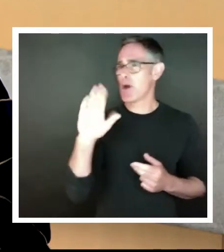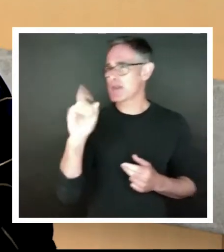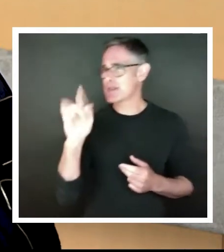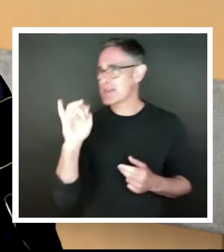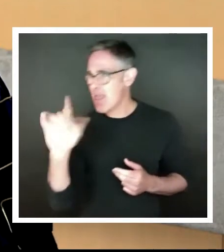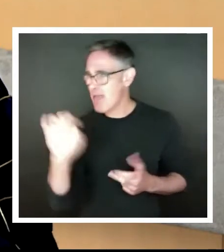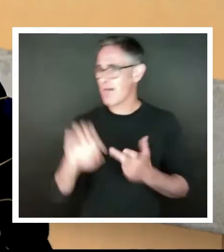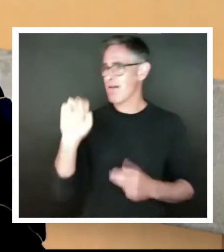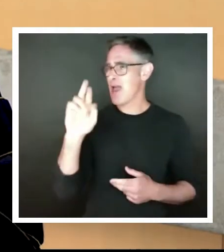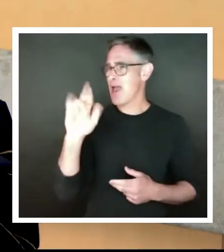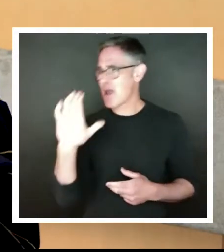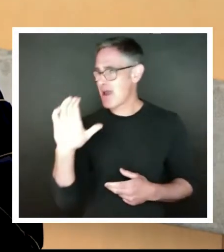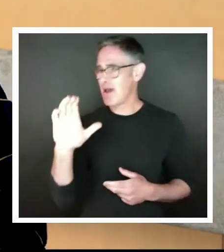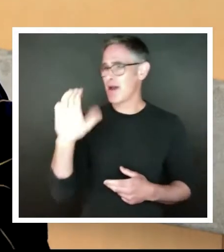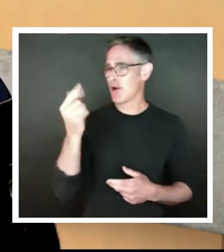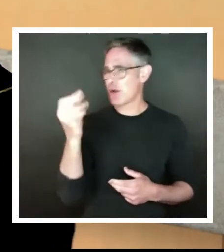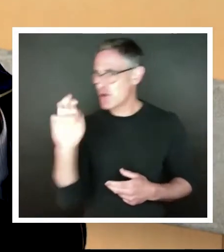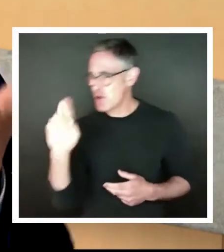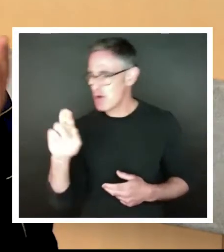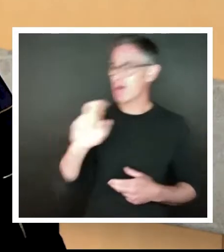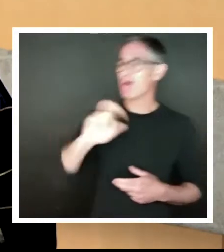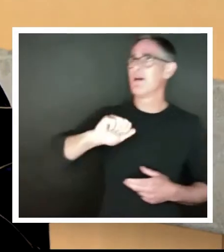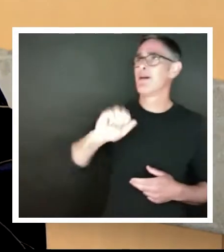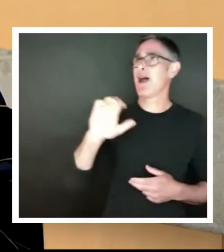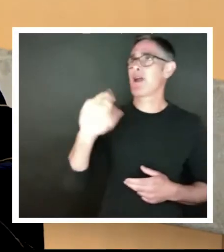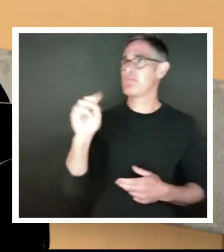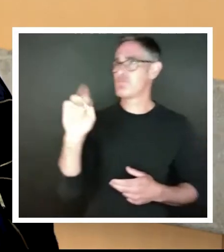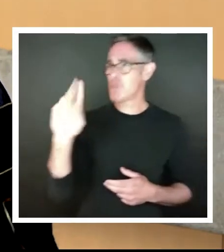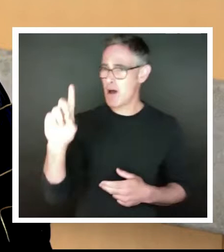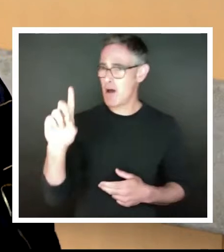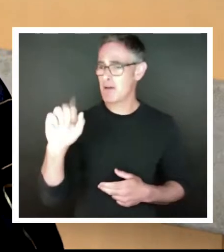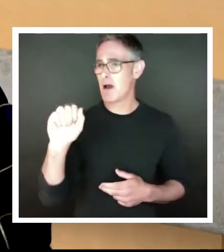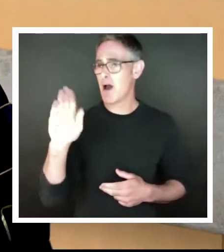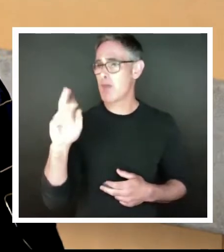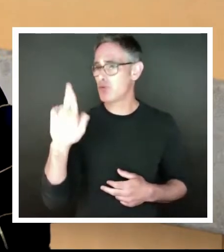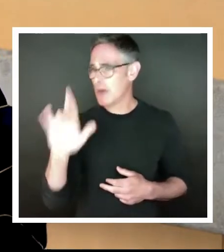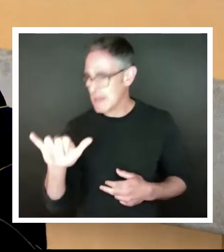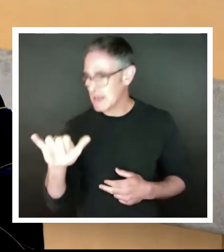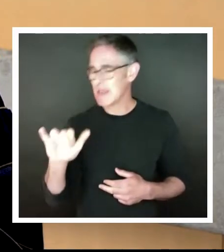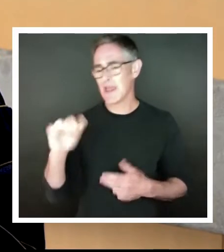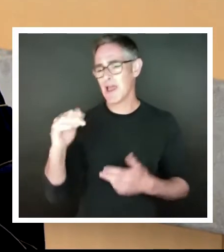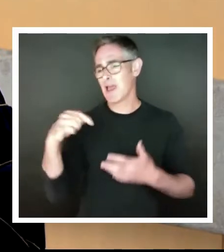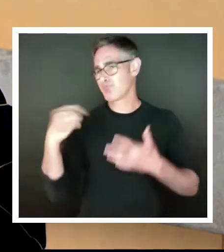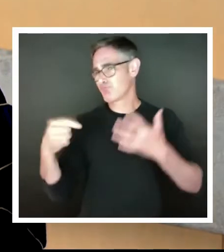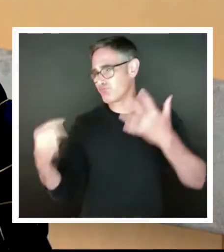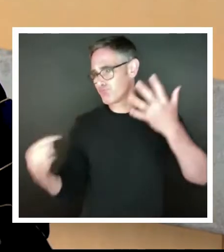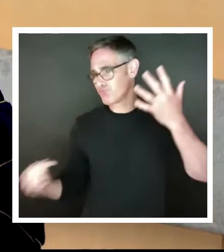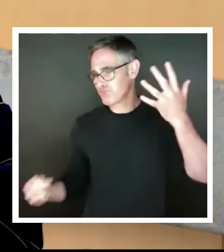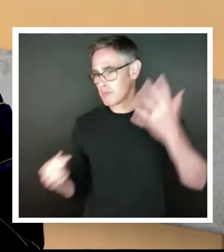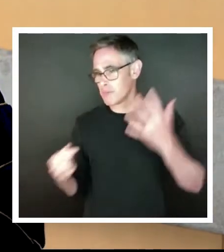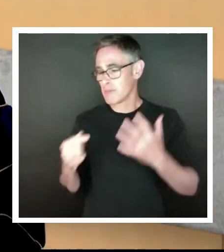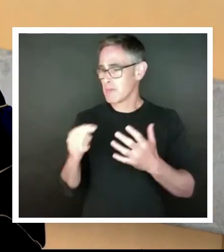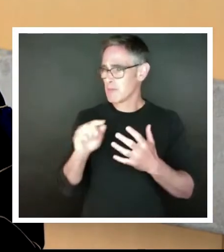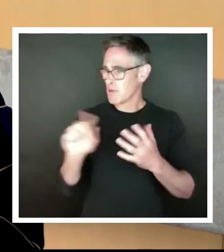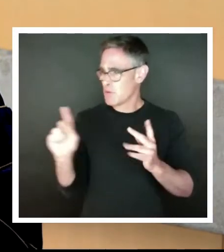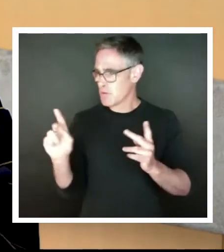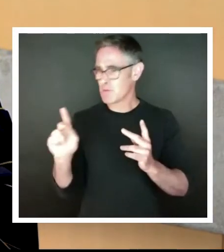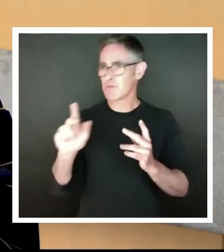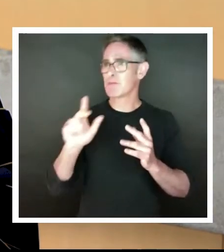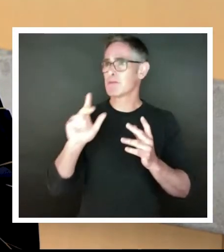Tanisha Anderson, Ahmaud Arbery, and a list that goes on and on and on should burn a hole in all of our hearts.